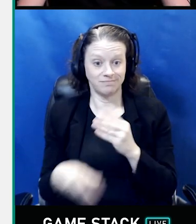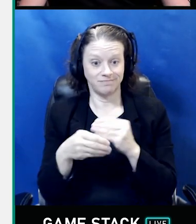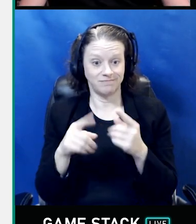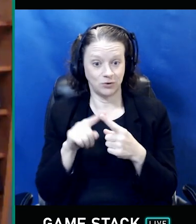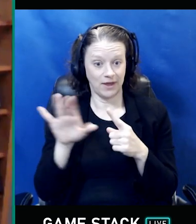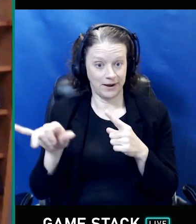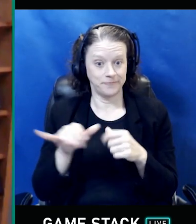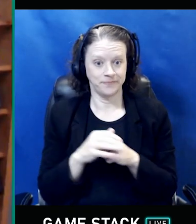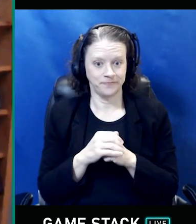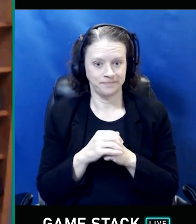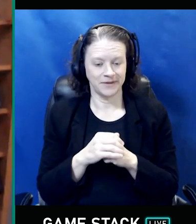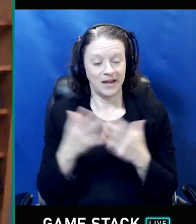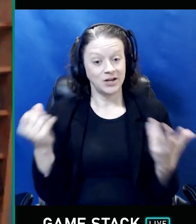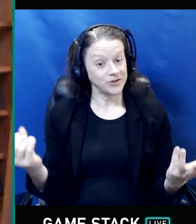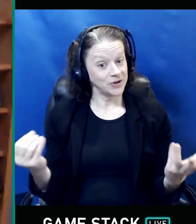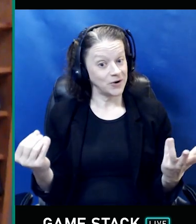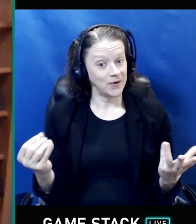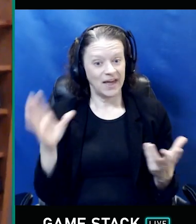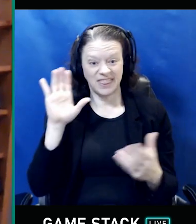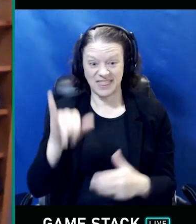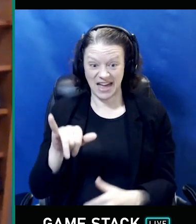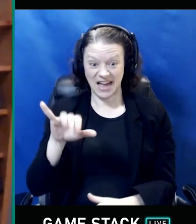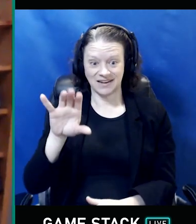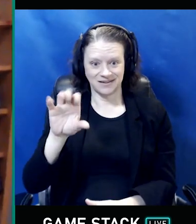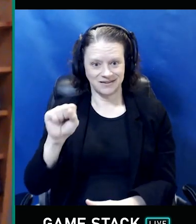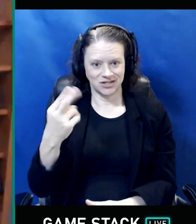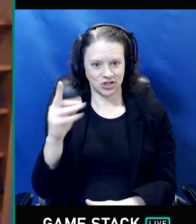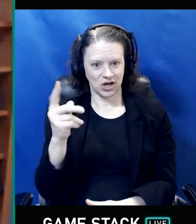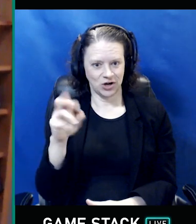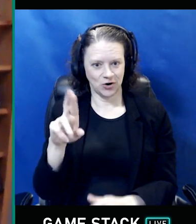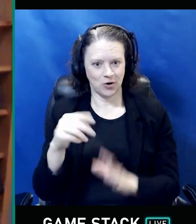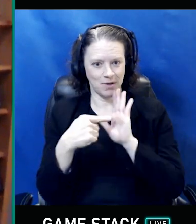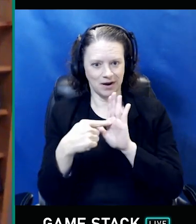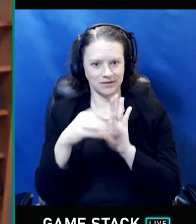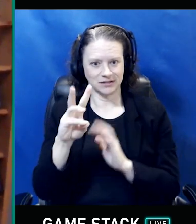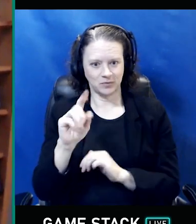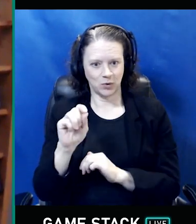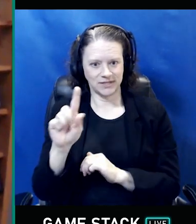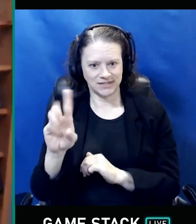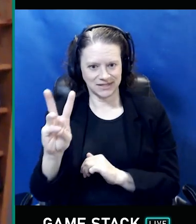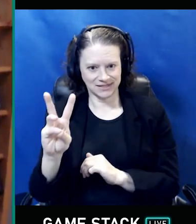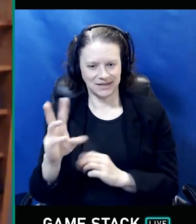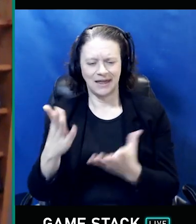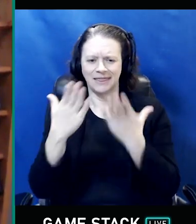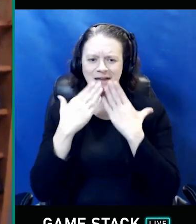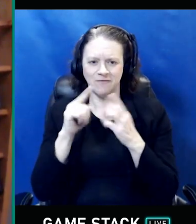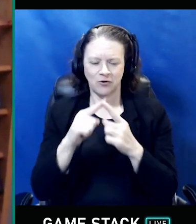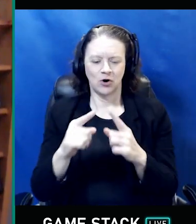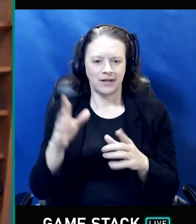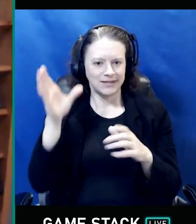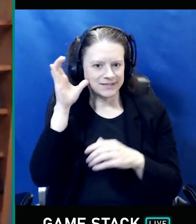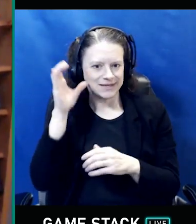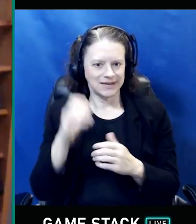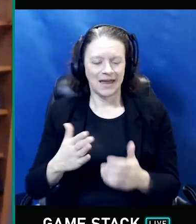So that is Shader Model 6.6. I want to thank you very much for listening. Happy coding and may all your bugs be shallow.